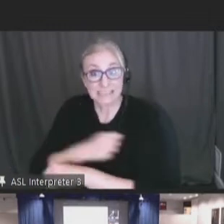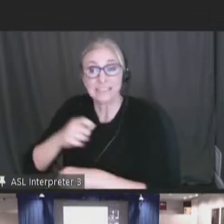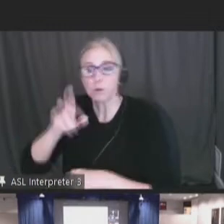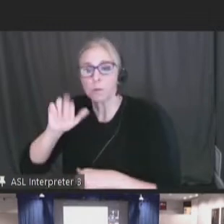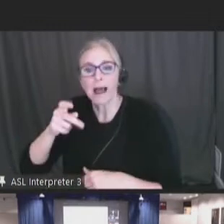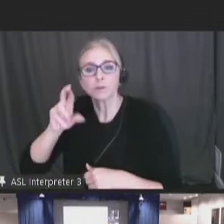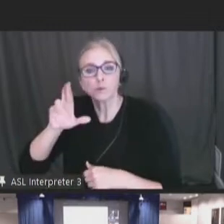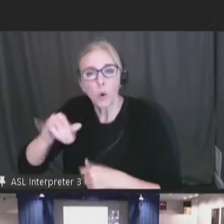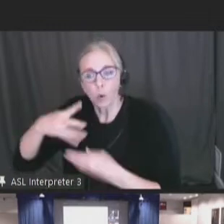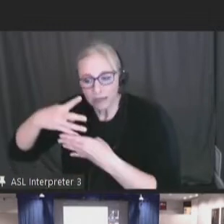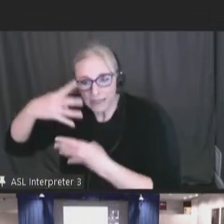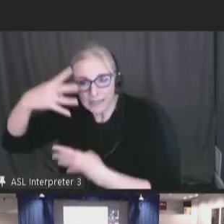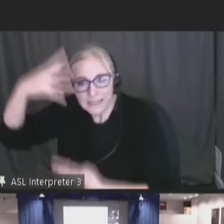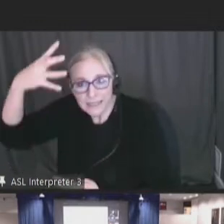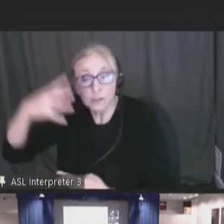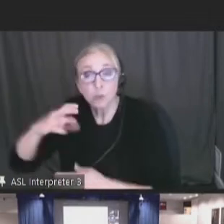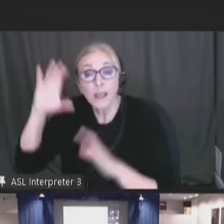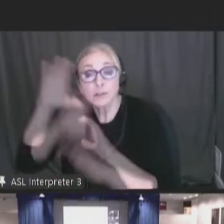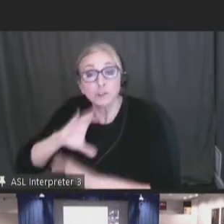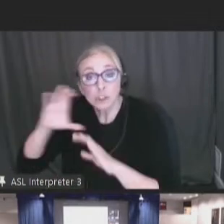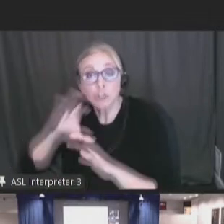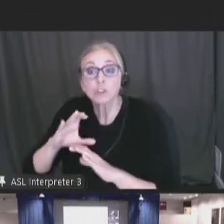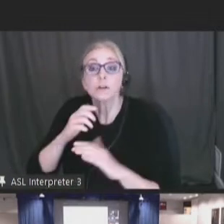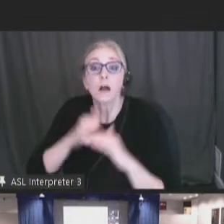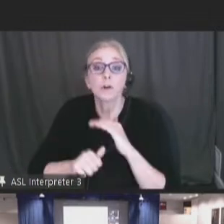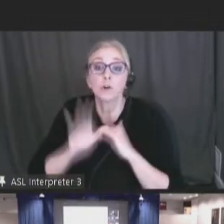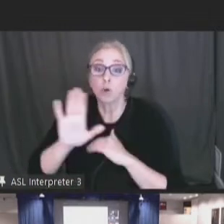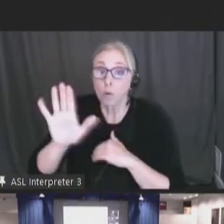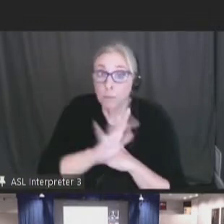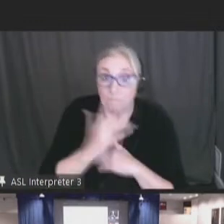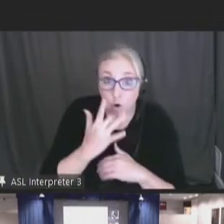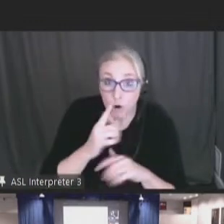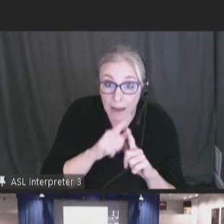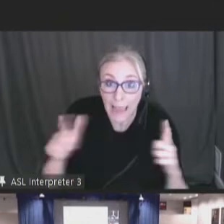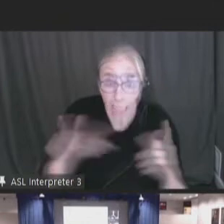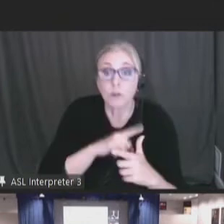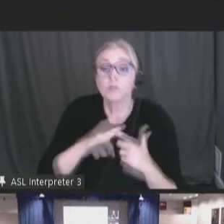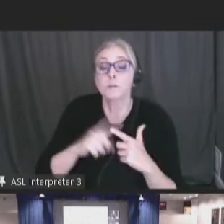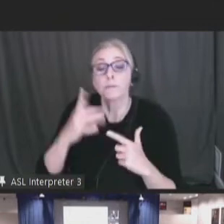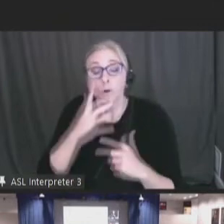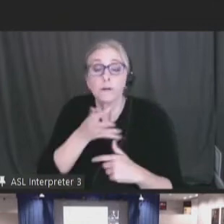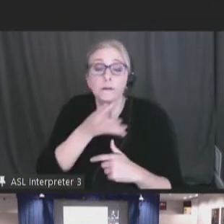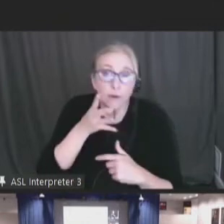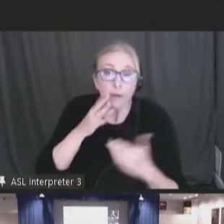those can be searched by language. They can be searched by rural-urban. They can be searched